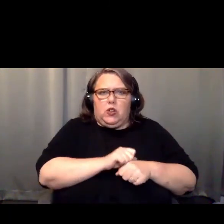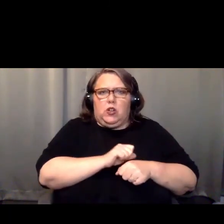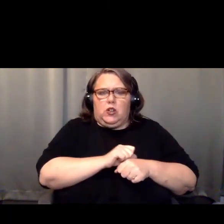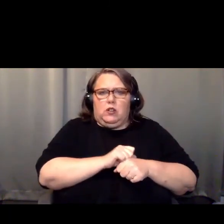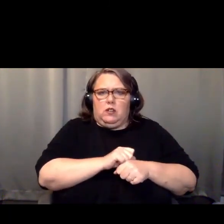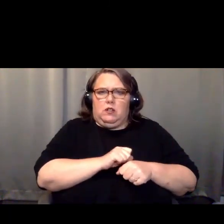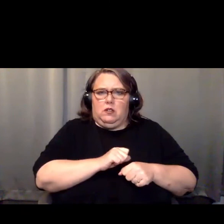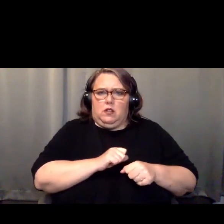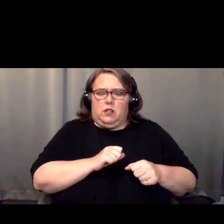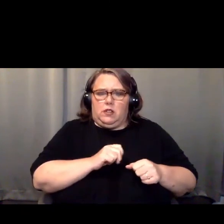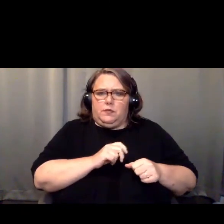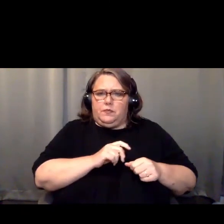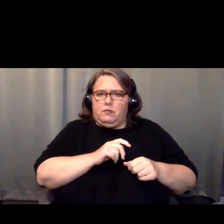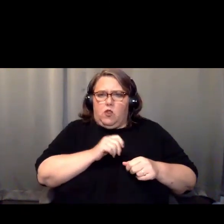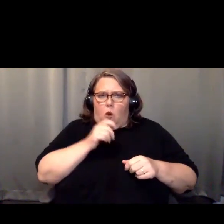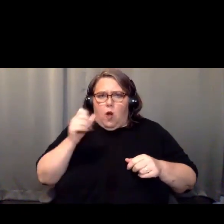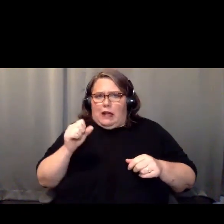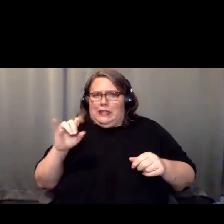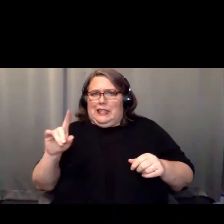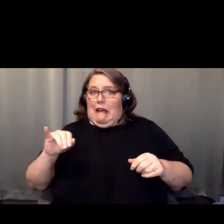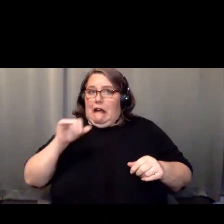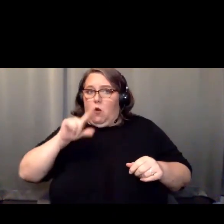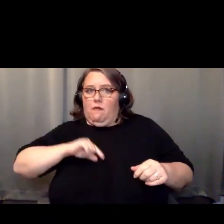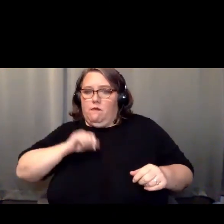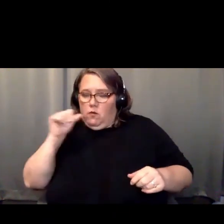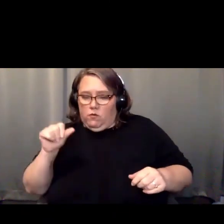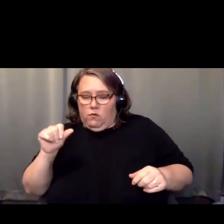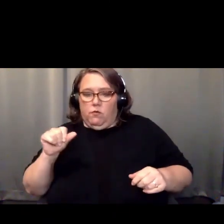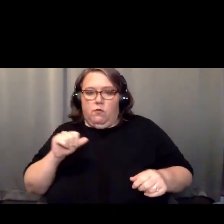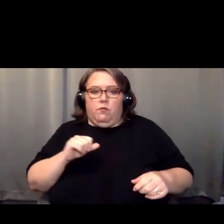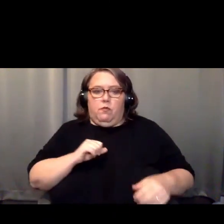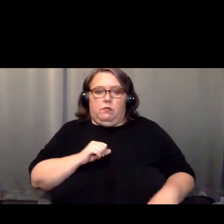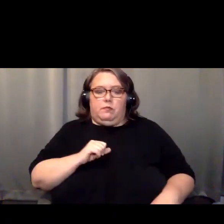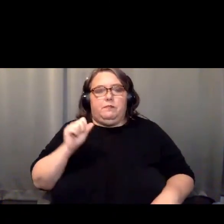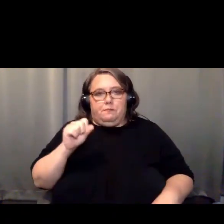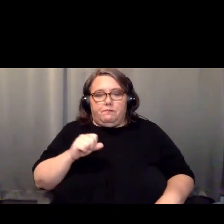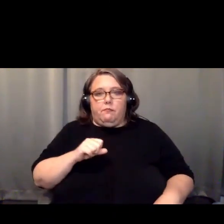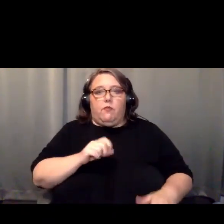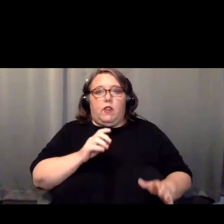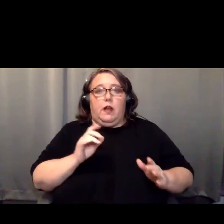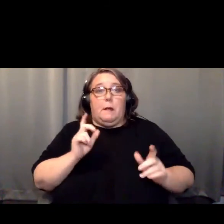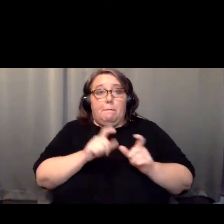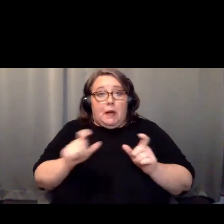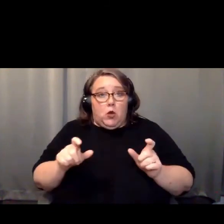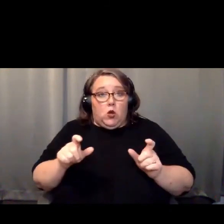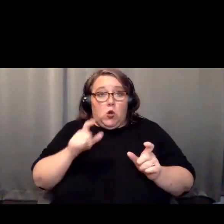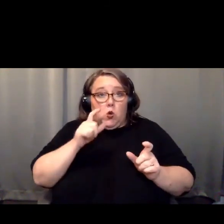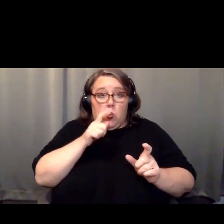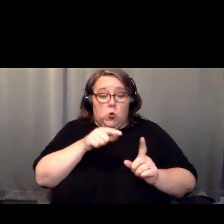or not very much so they don't get SSDI. And yeah, so people who are on SSI, generally speaking,